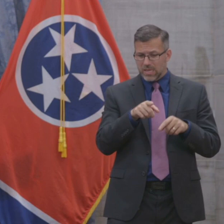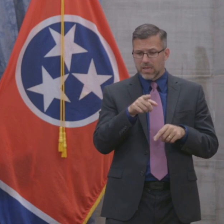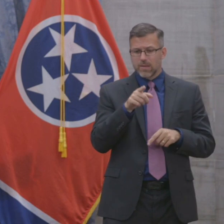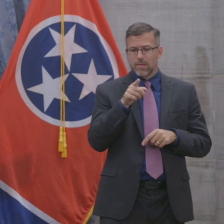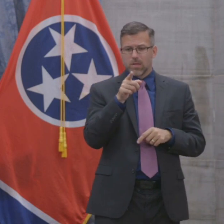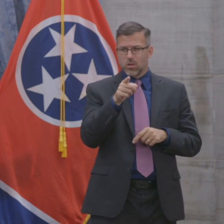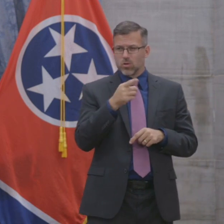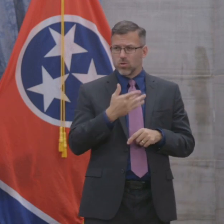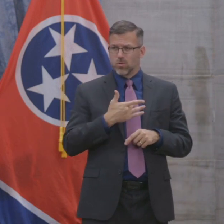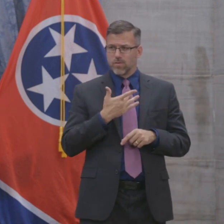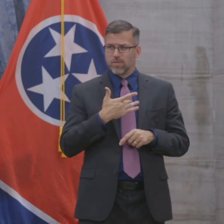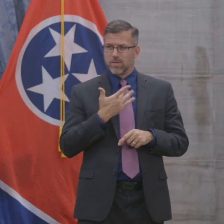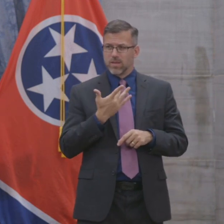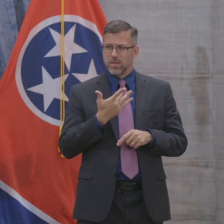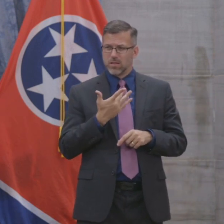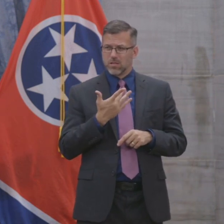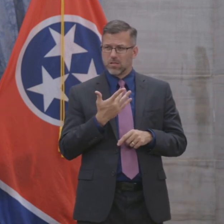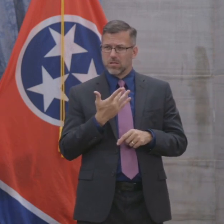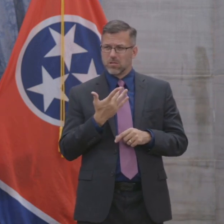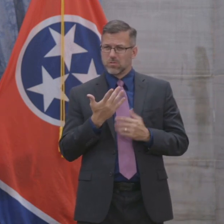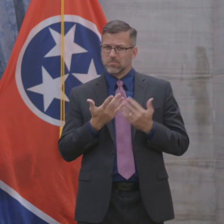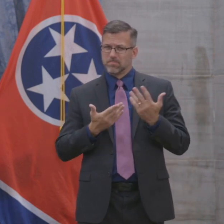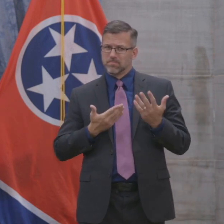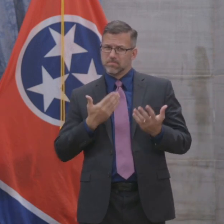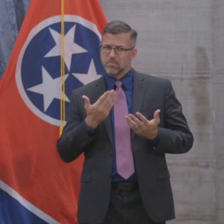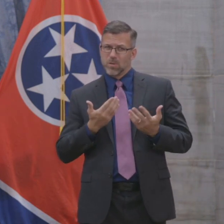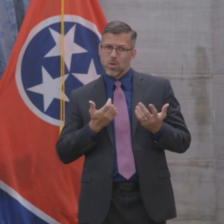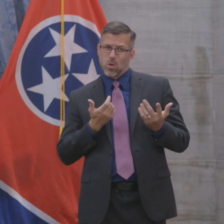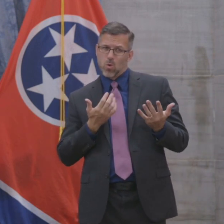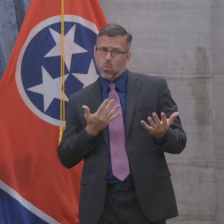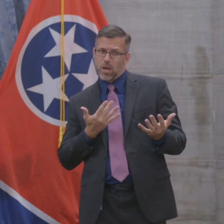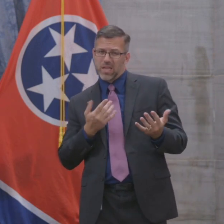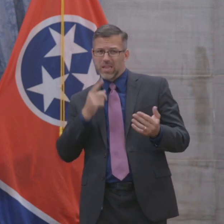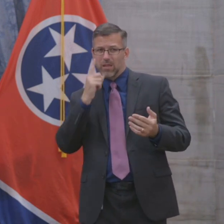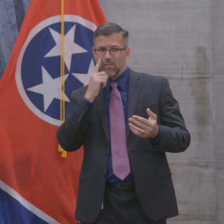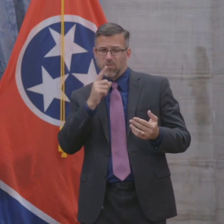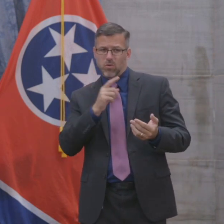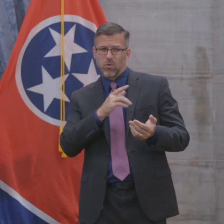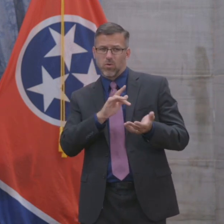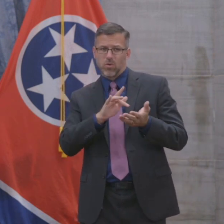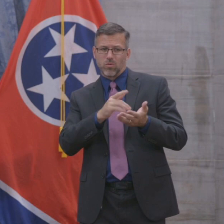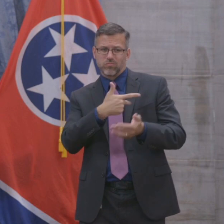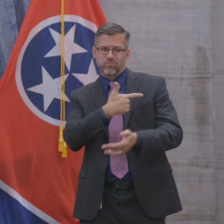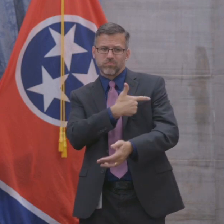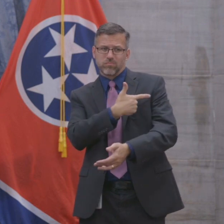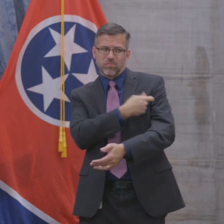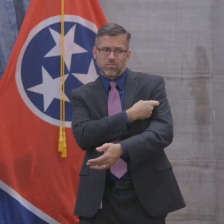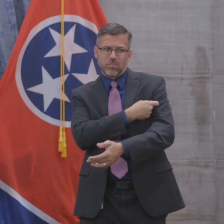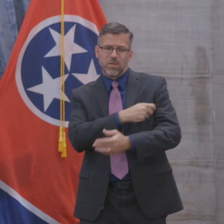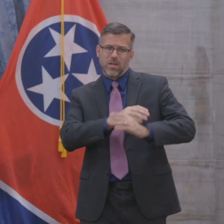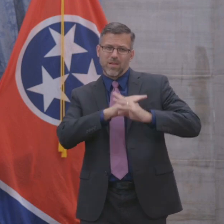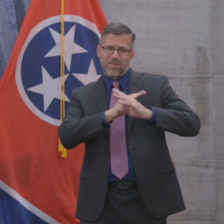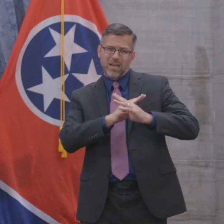have an announcement in the next week or two related to a task force that we're forming to look at this very issue as well as